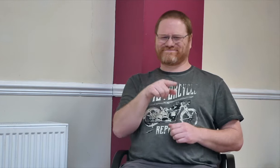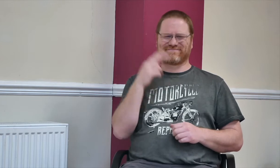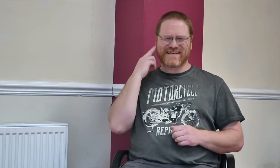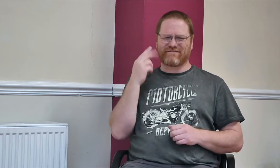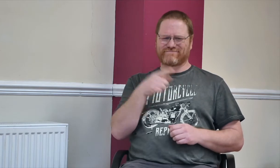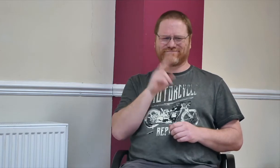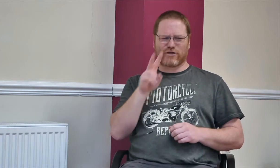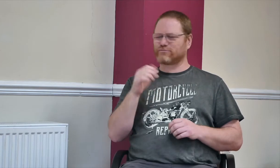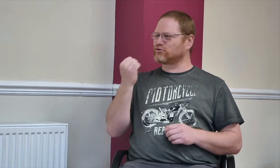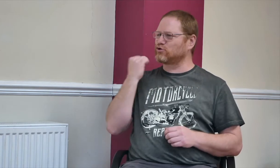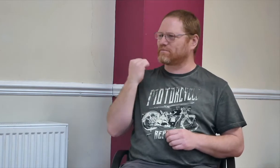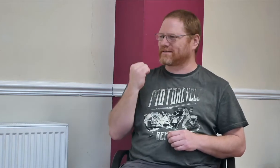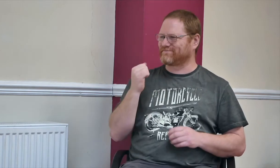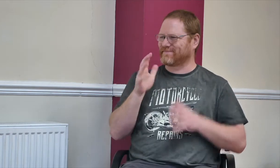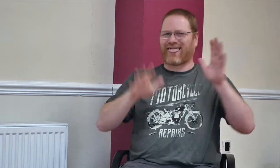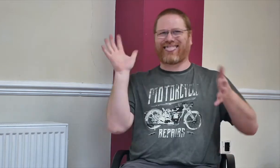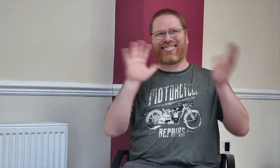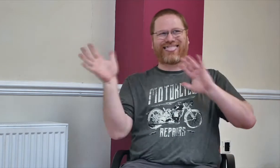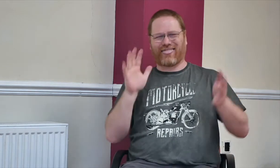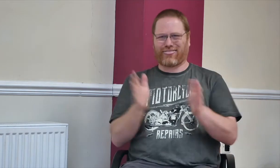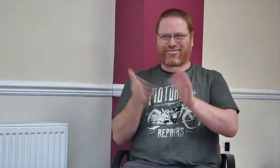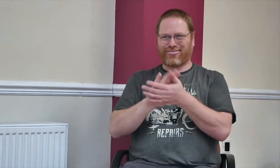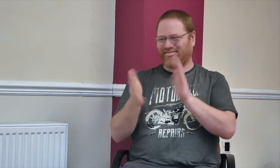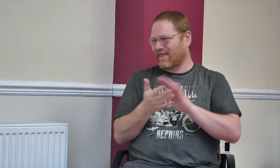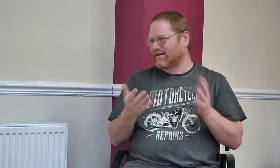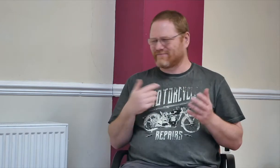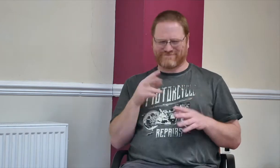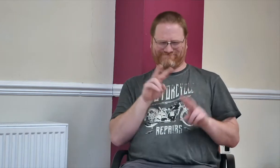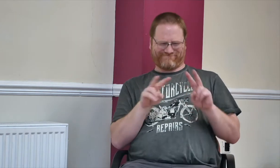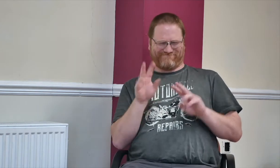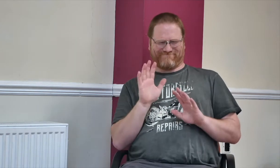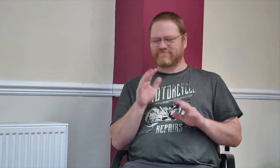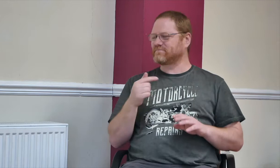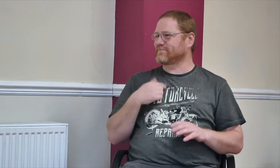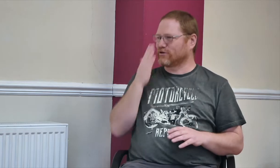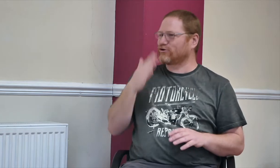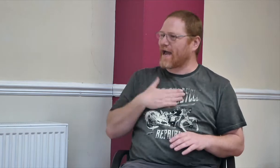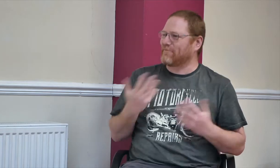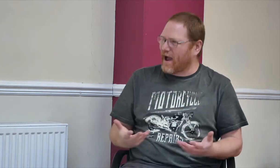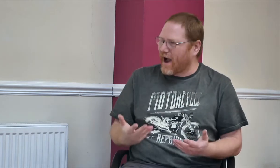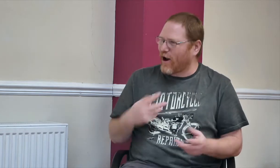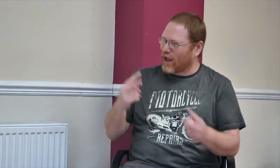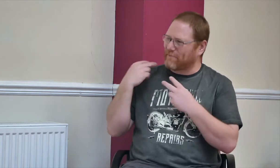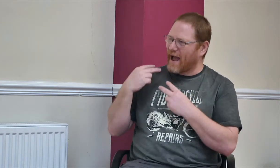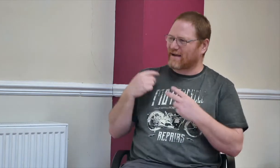"They're deaf, but they look stupid, waving their hands about." I'm ashamed of that now.